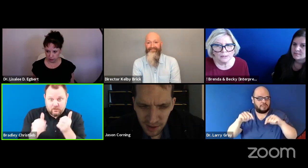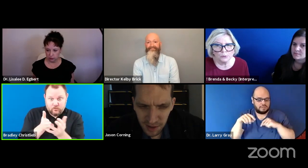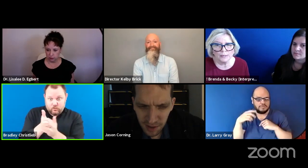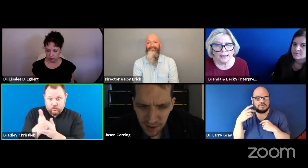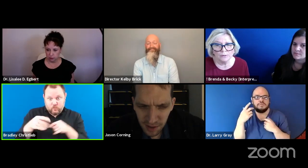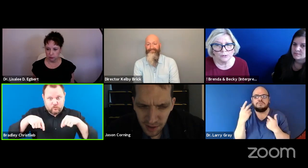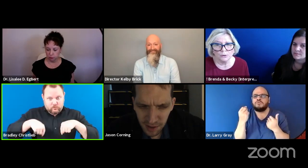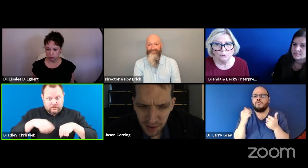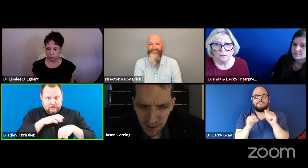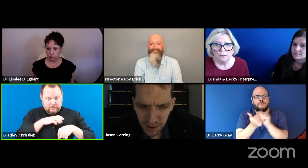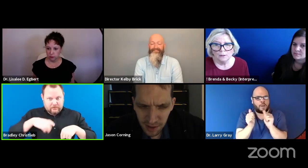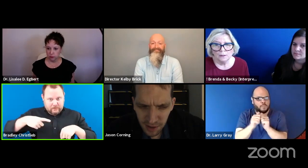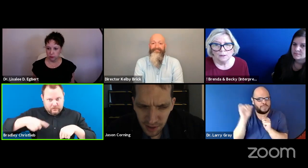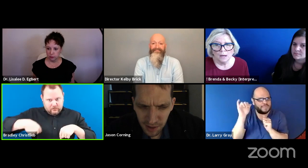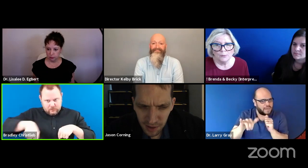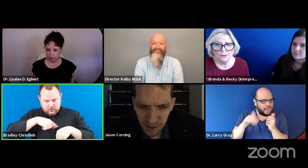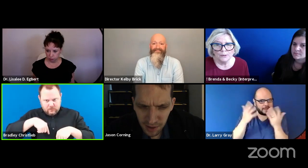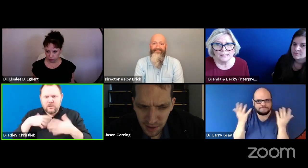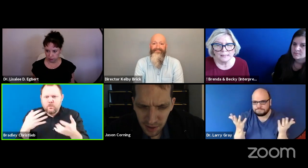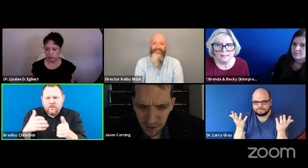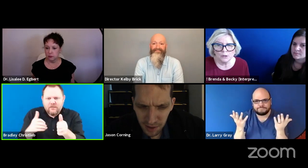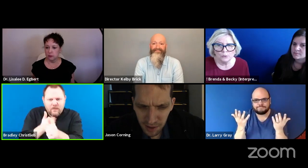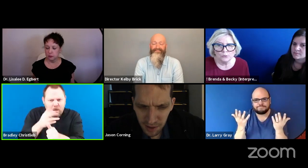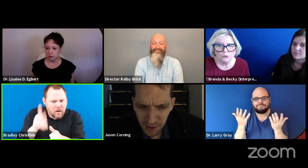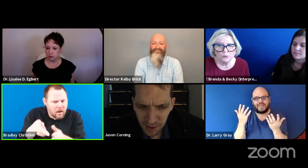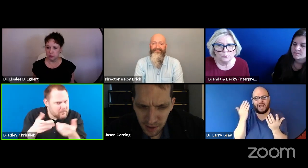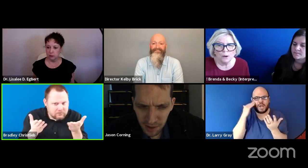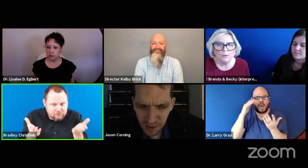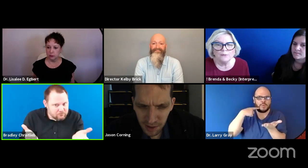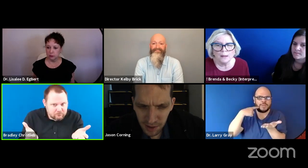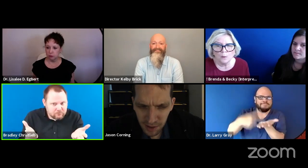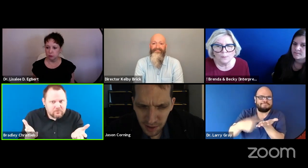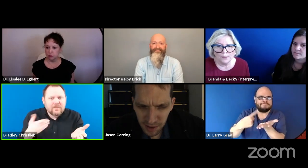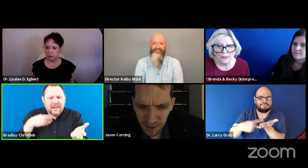through the council previously. I want to follow up on that.